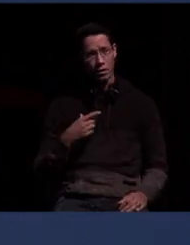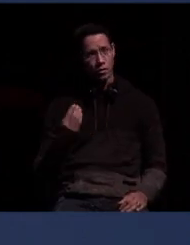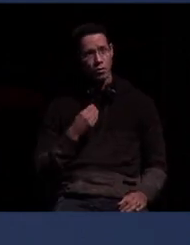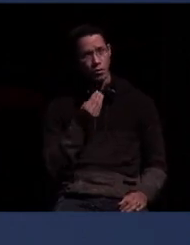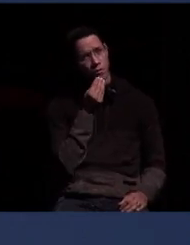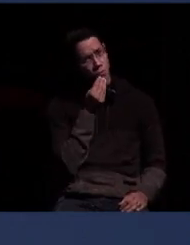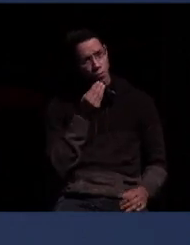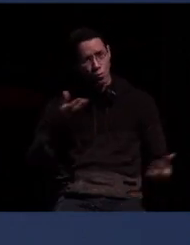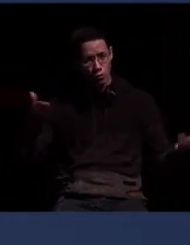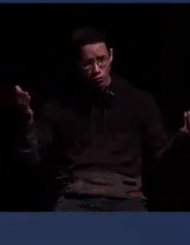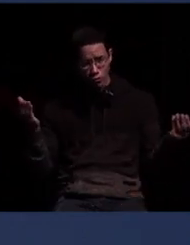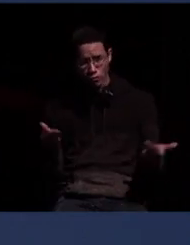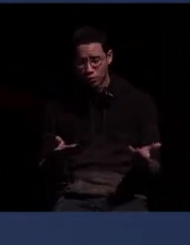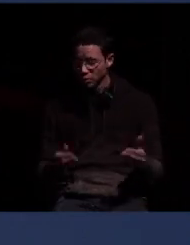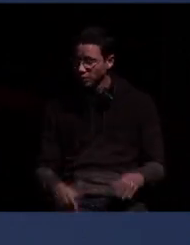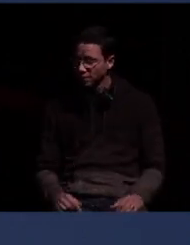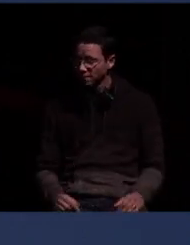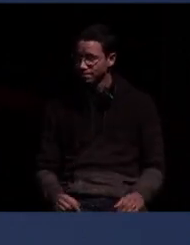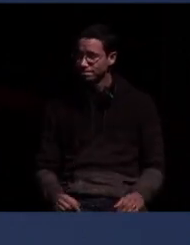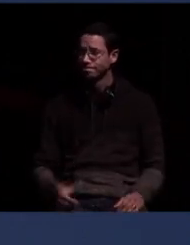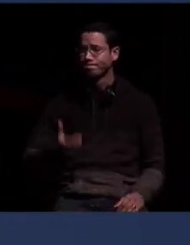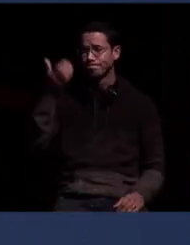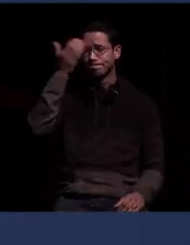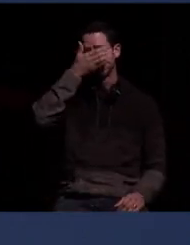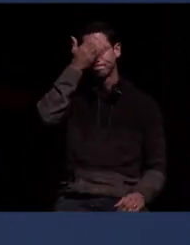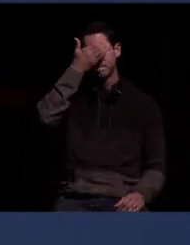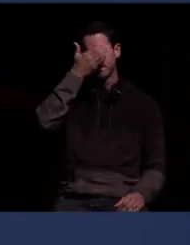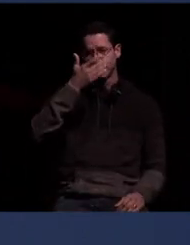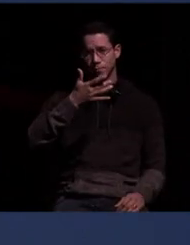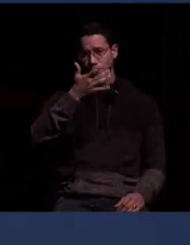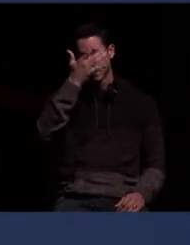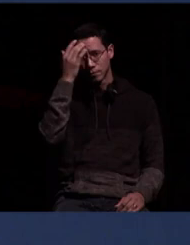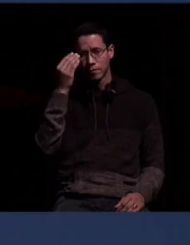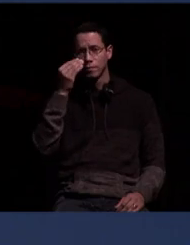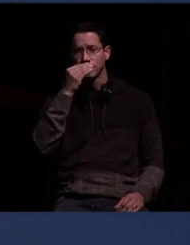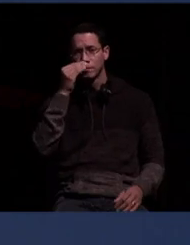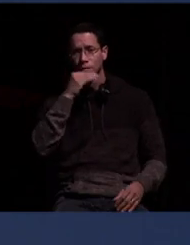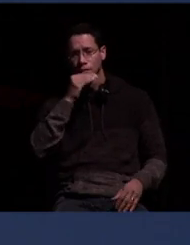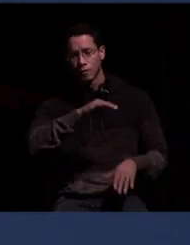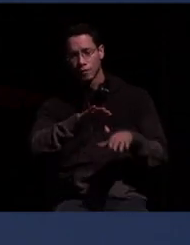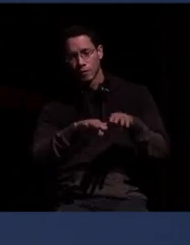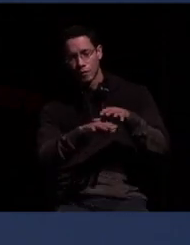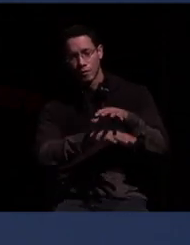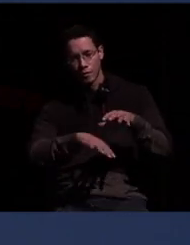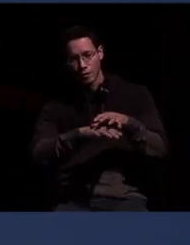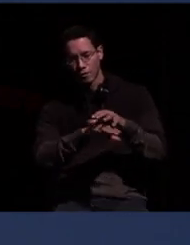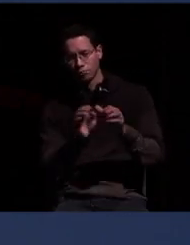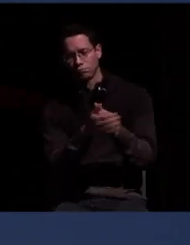makes vulnerabilities invisible, it makes them disappear,